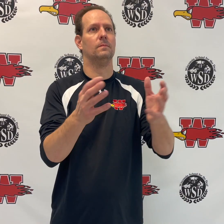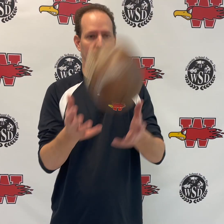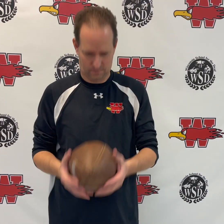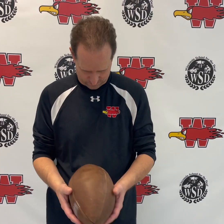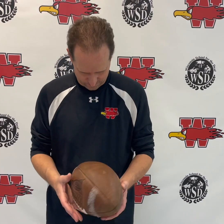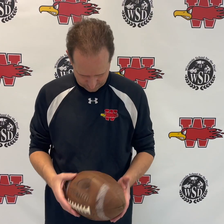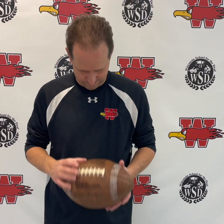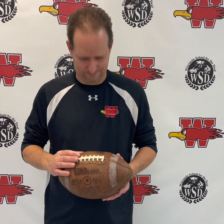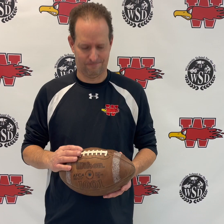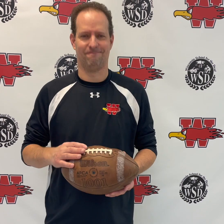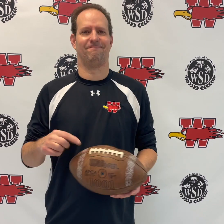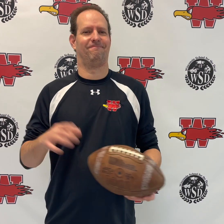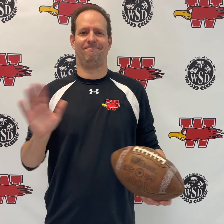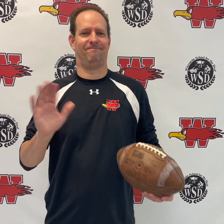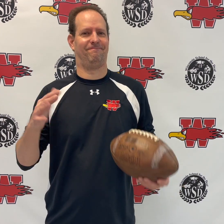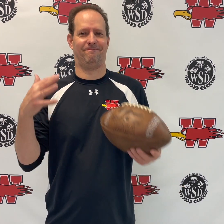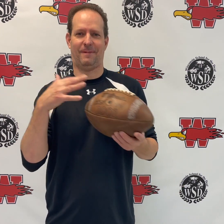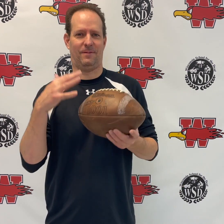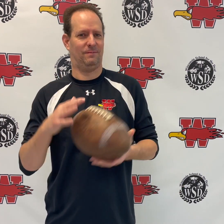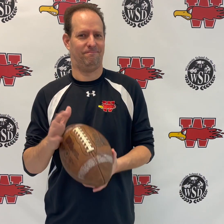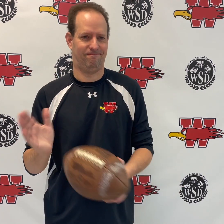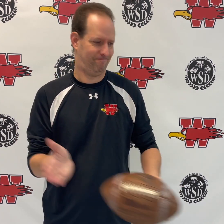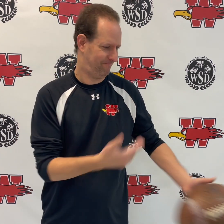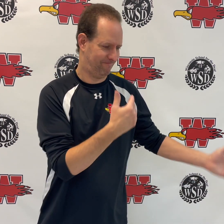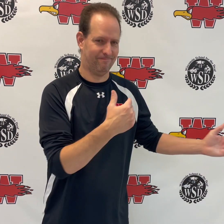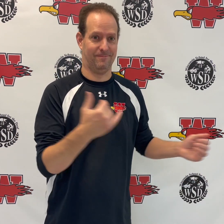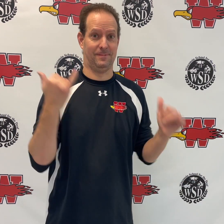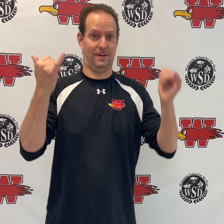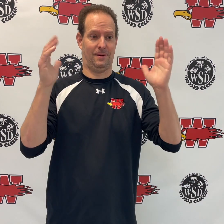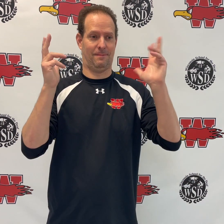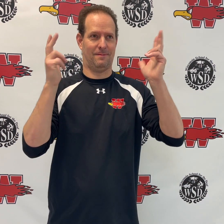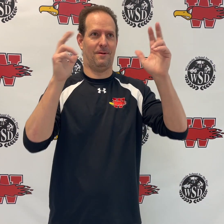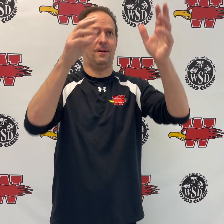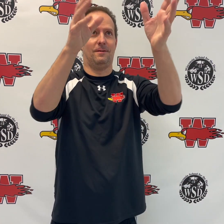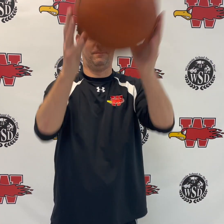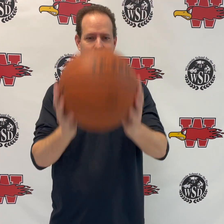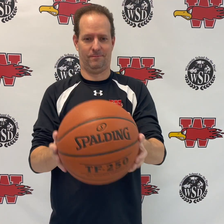Ah, football - wrong season! It's basketball season now.